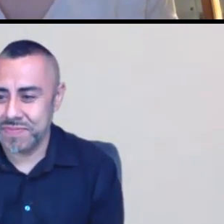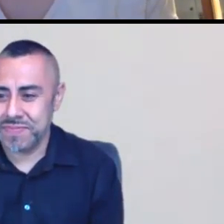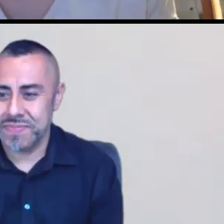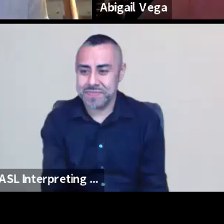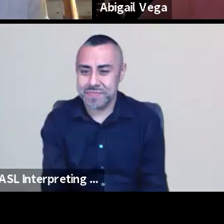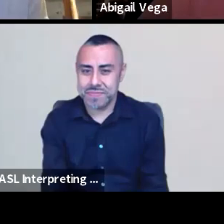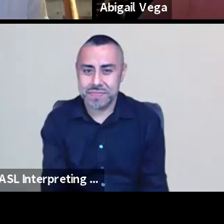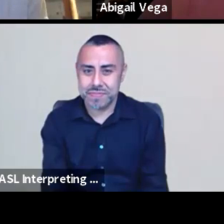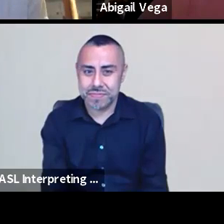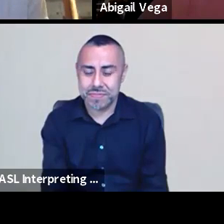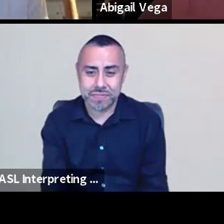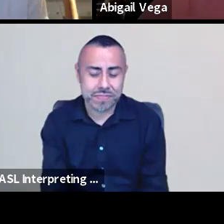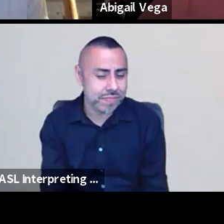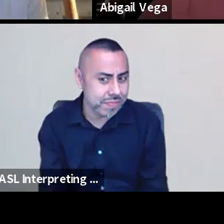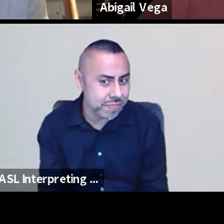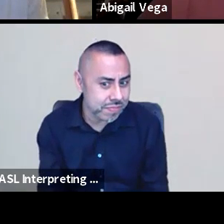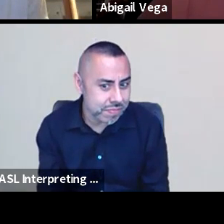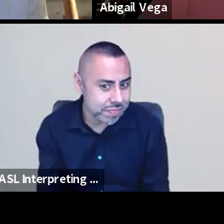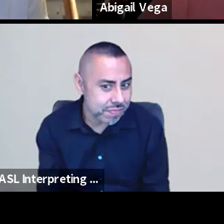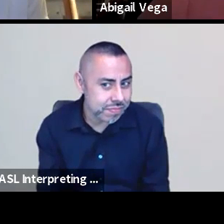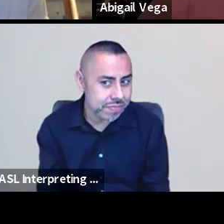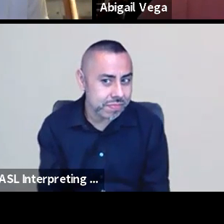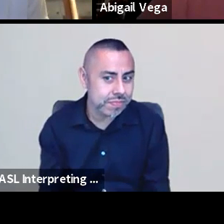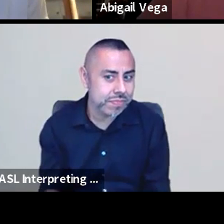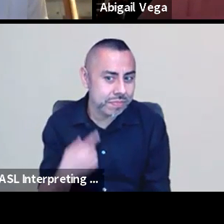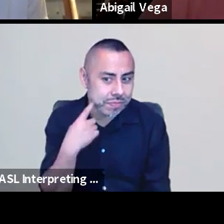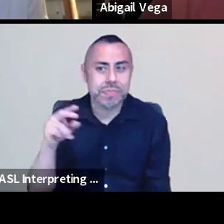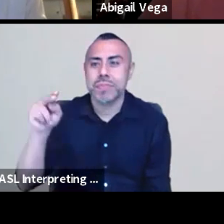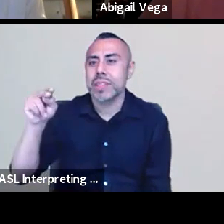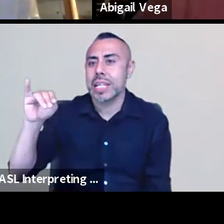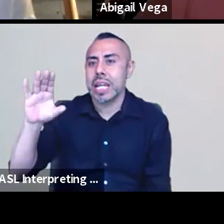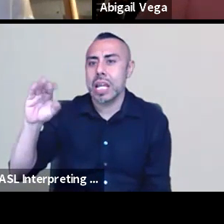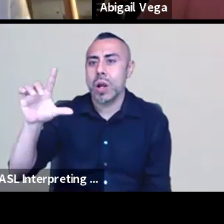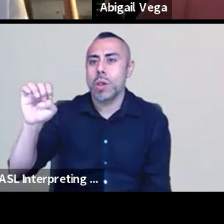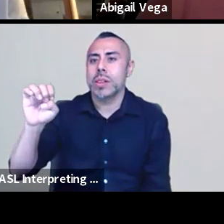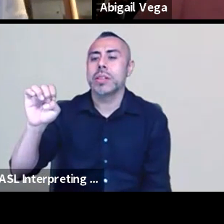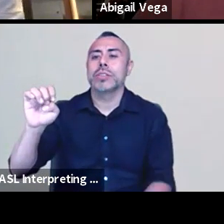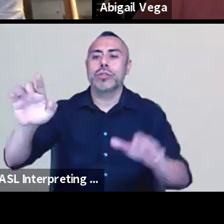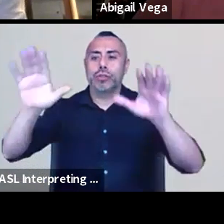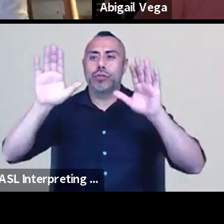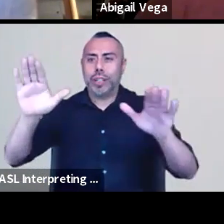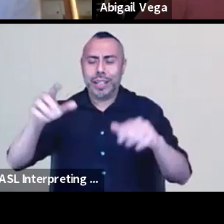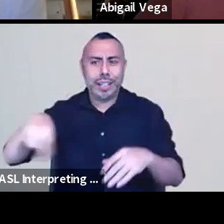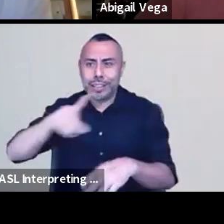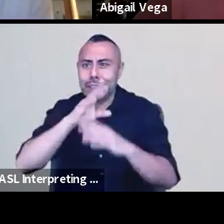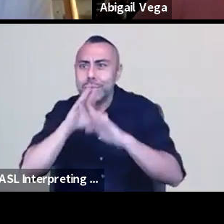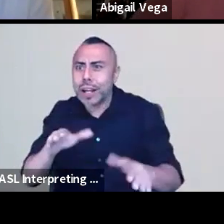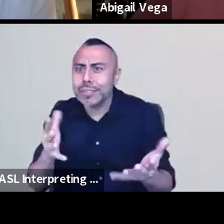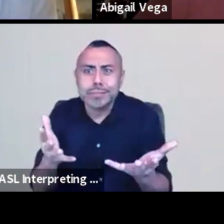All right. Okay great, so I will take the lead on that. There's a bunch of silence.